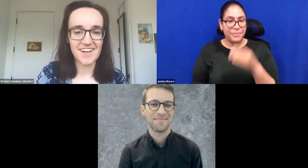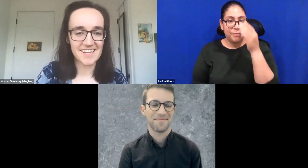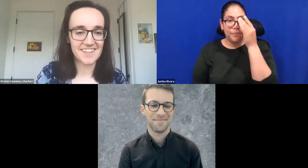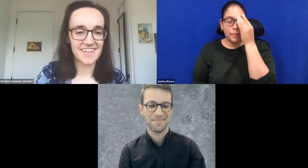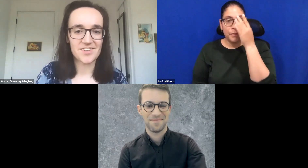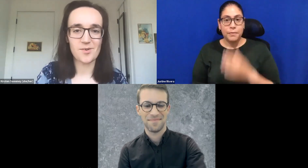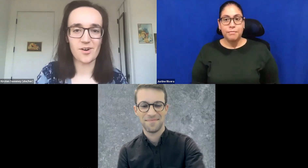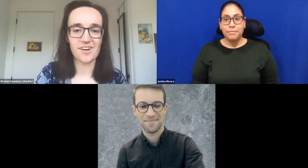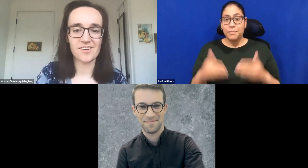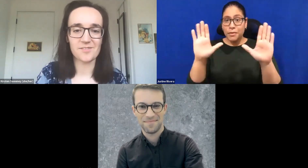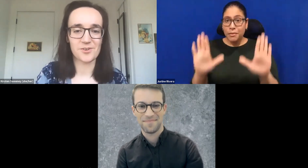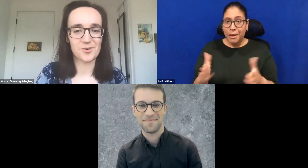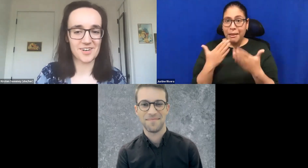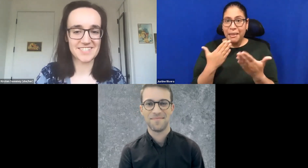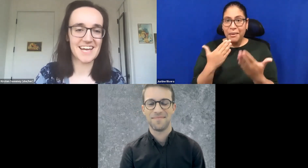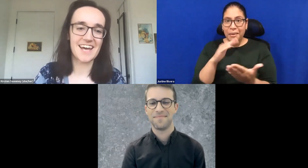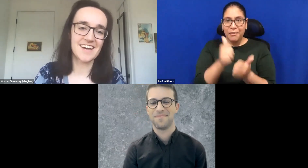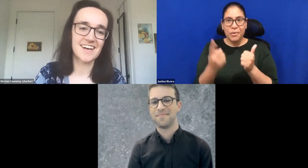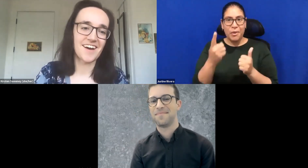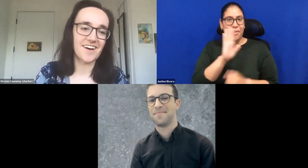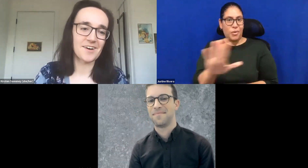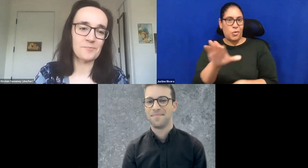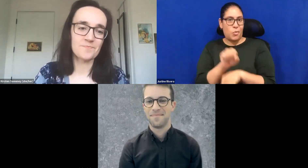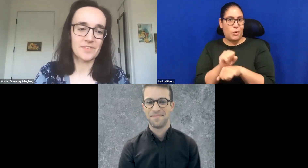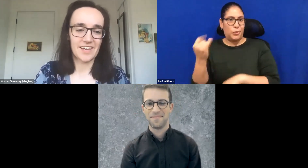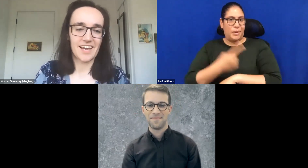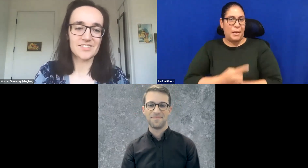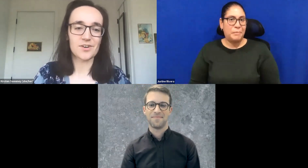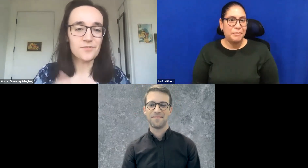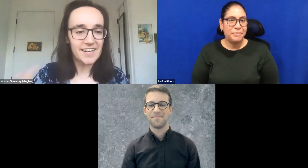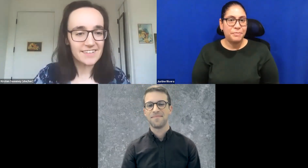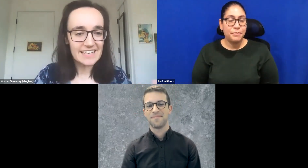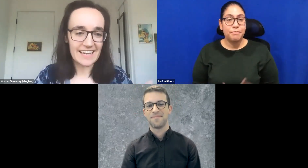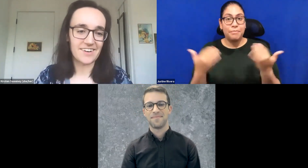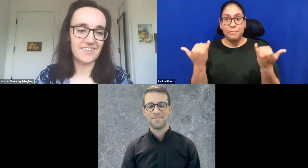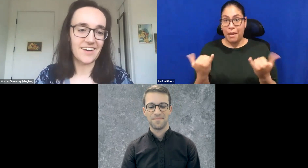Great, thank you all for your work today. And so finally now I